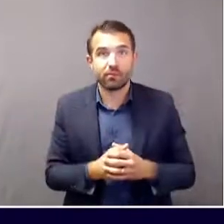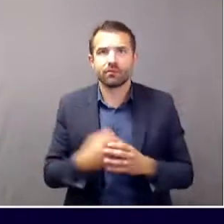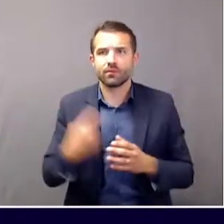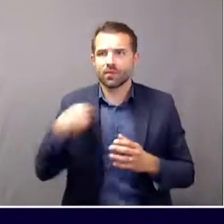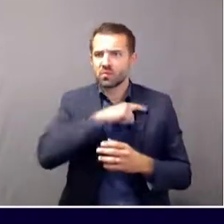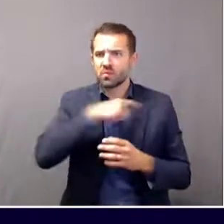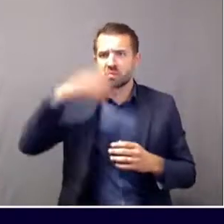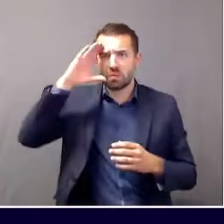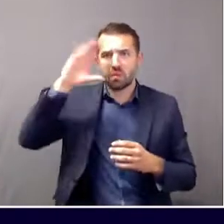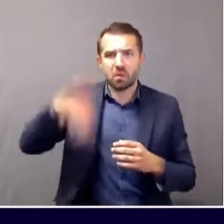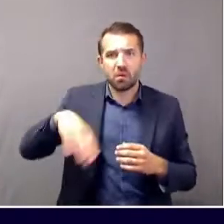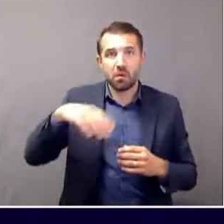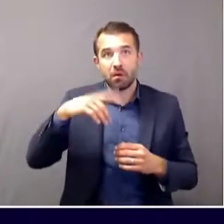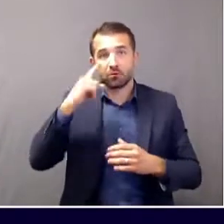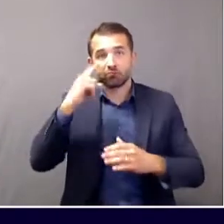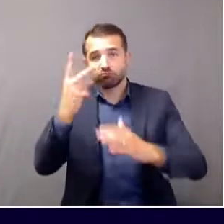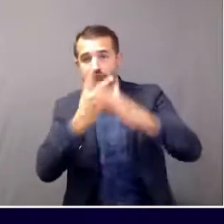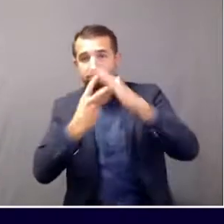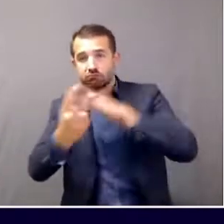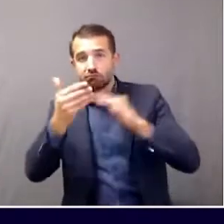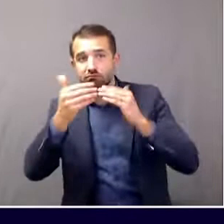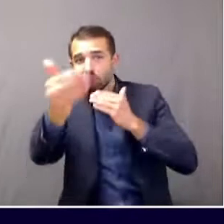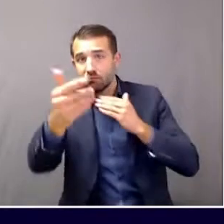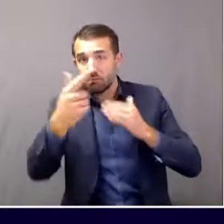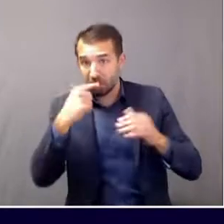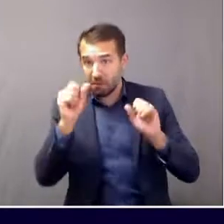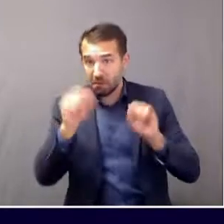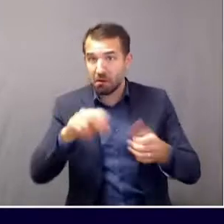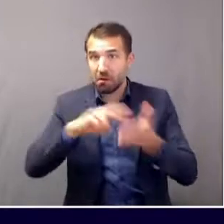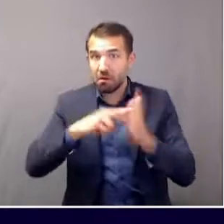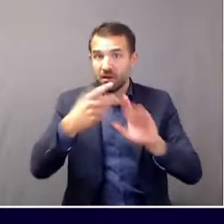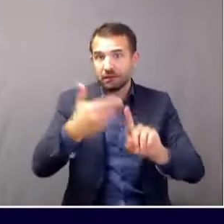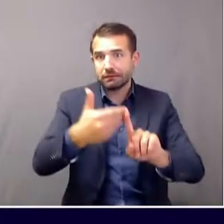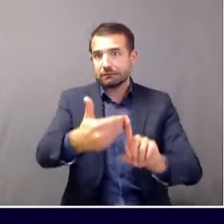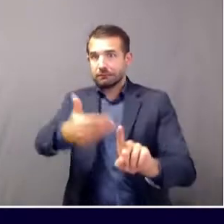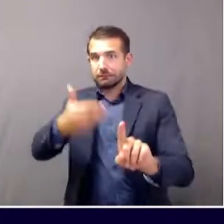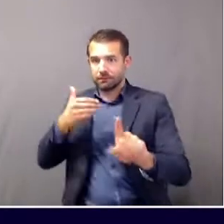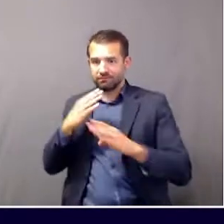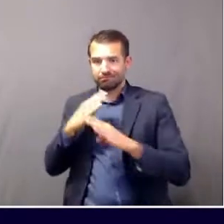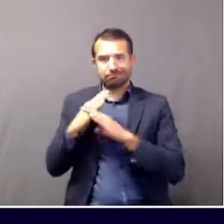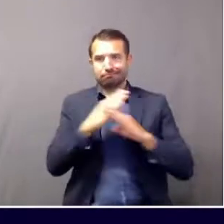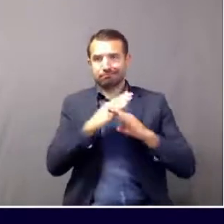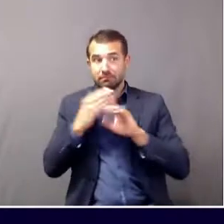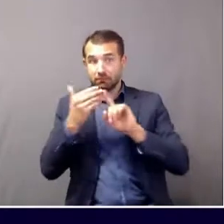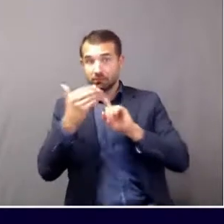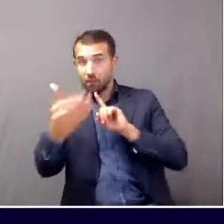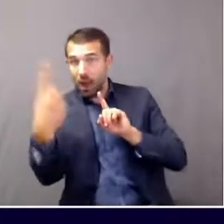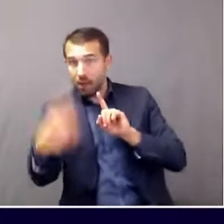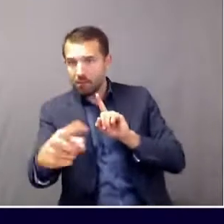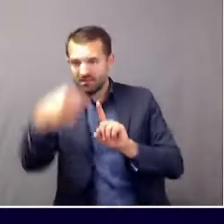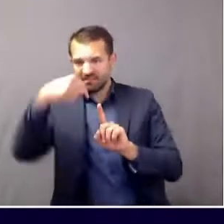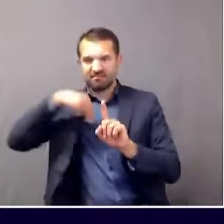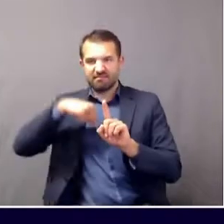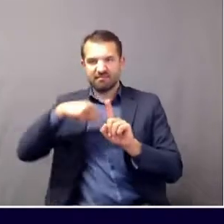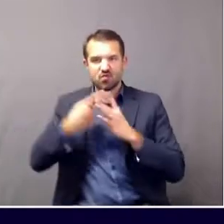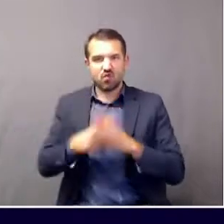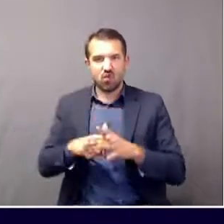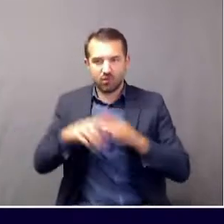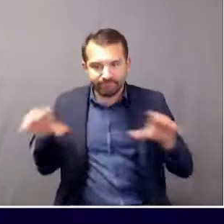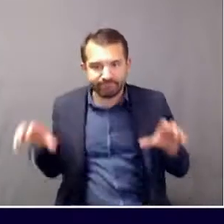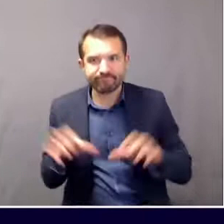is preventable